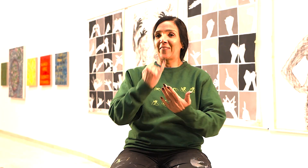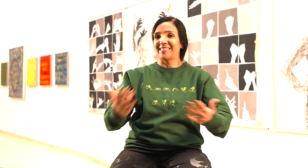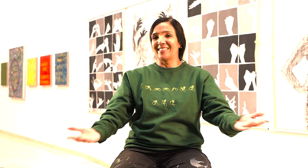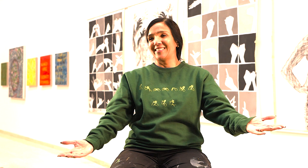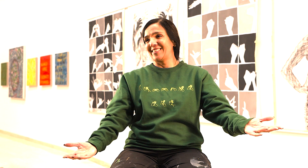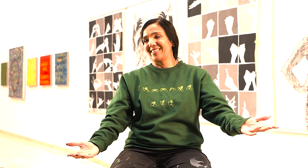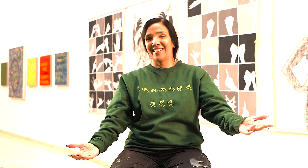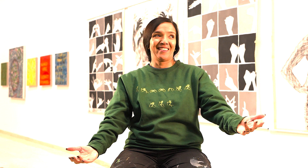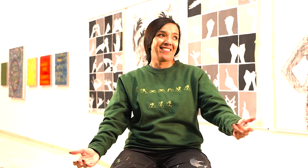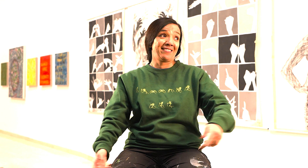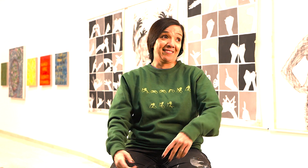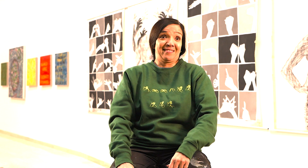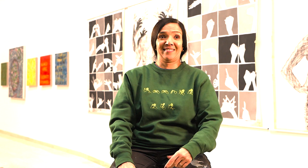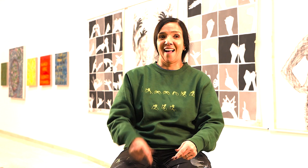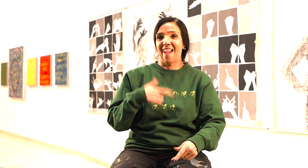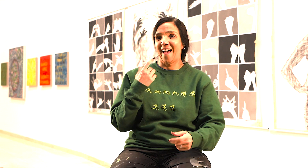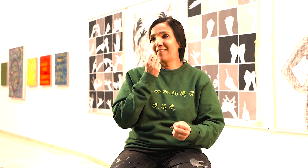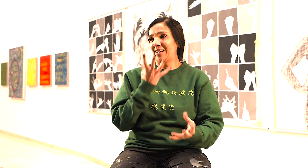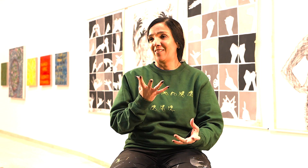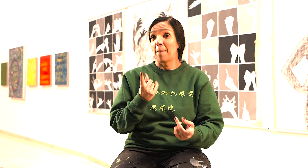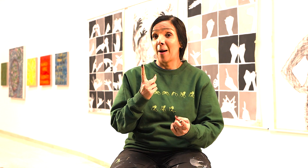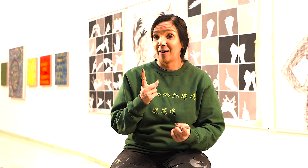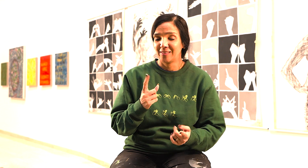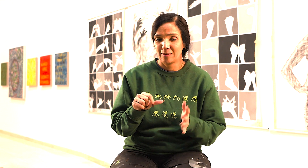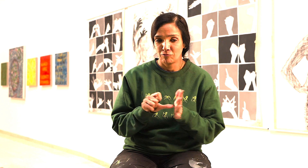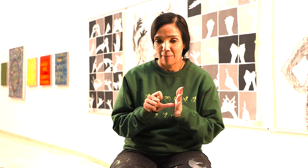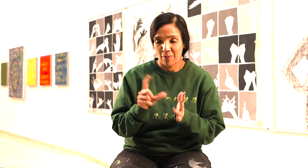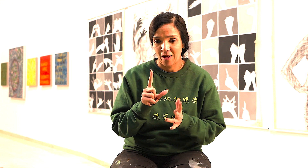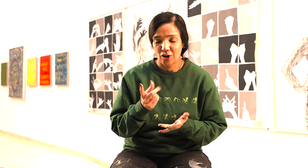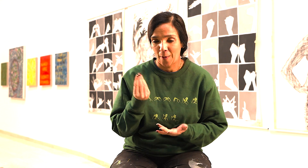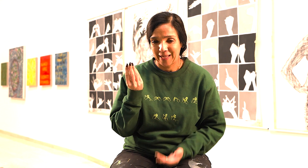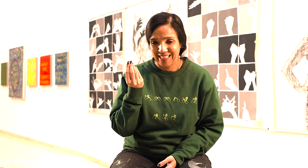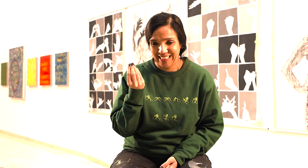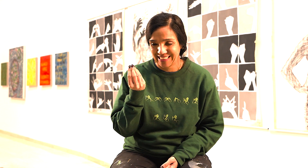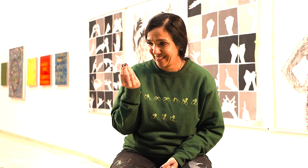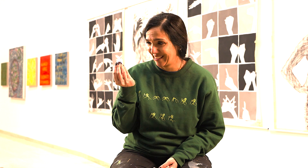I'm an artist, of course-- obviously life was great, but the problem was I had no money.